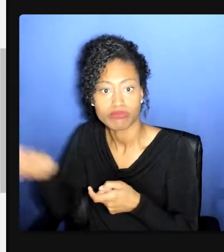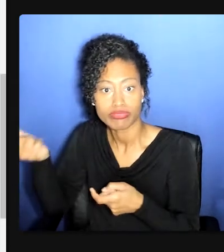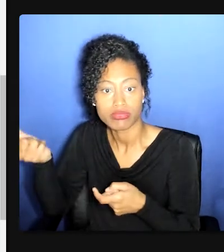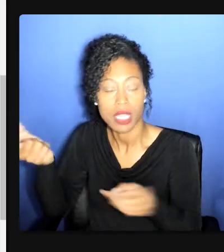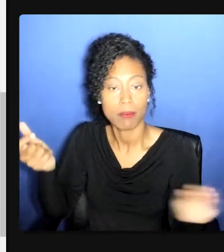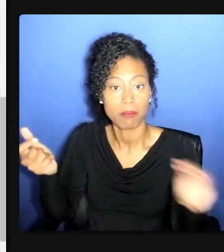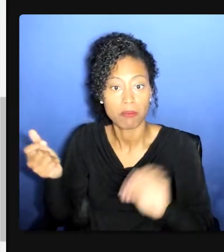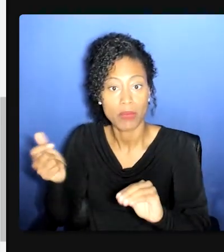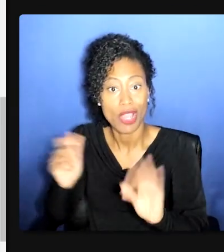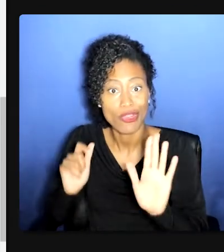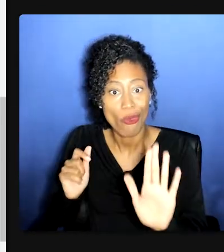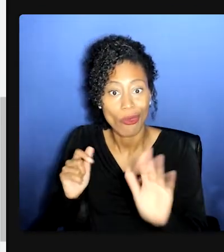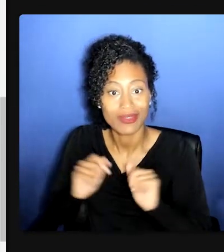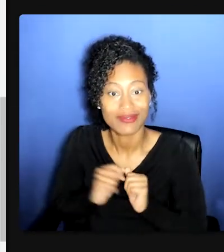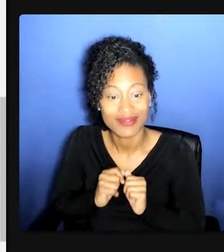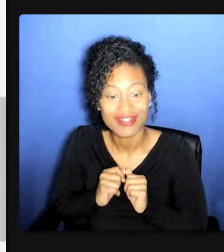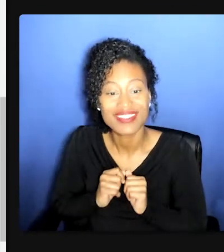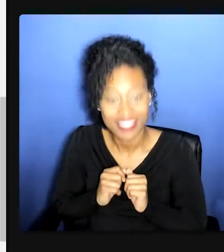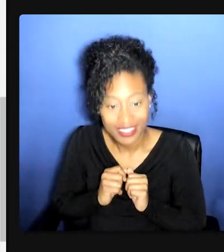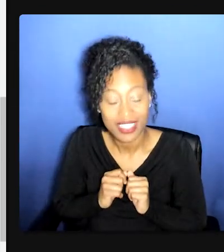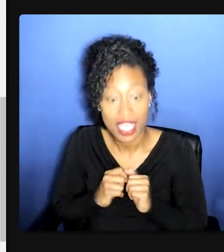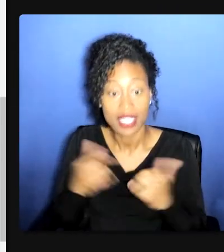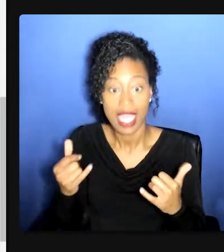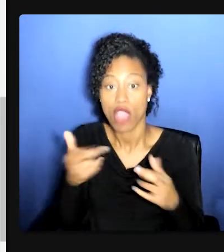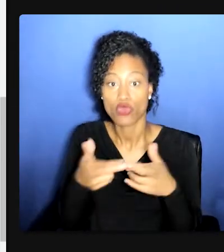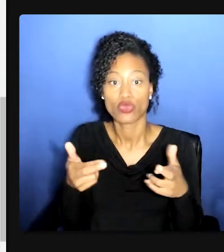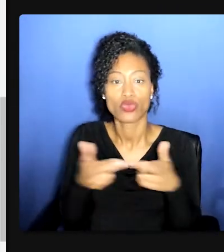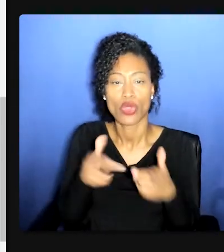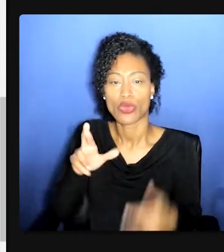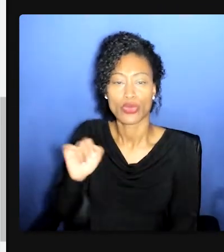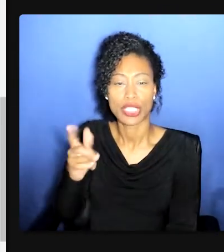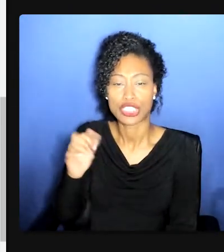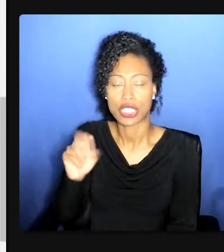Now we choose the regions where your game servers will be deployed.